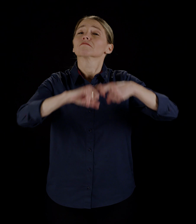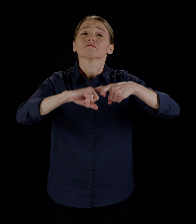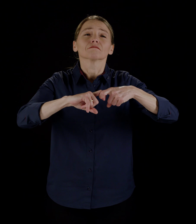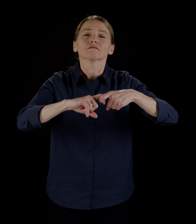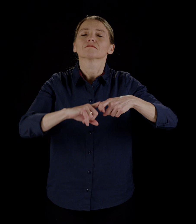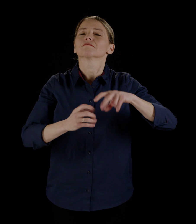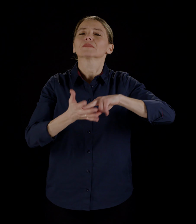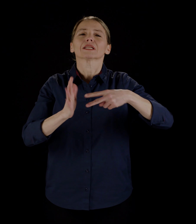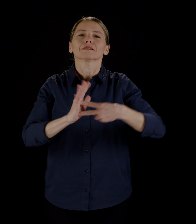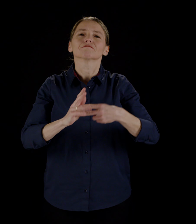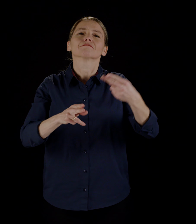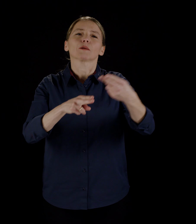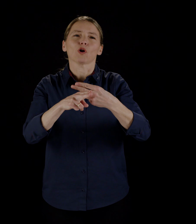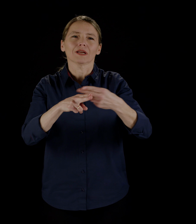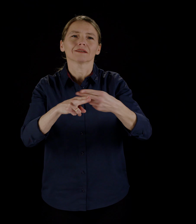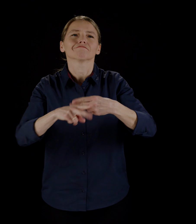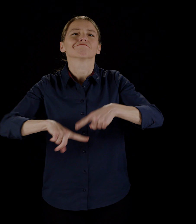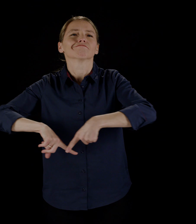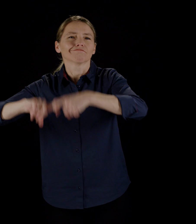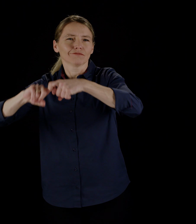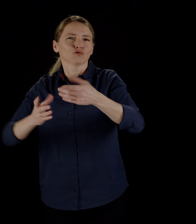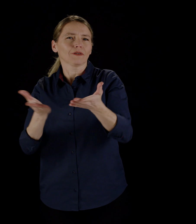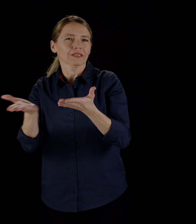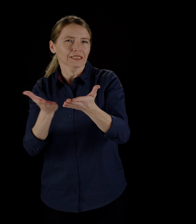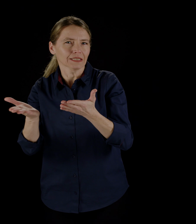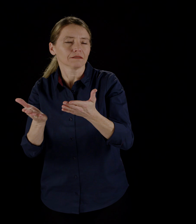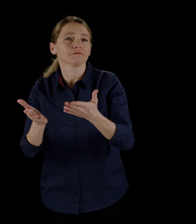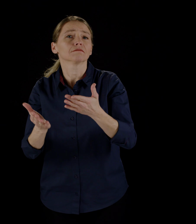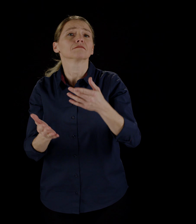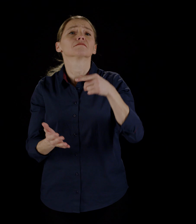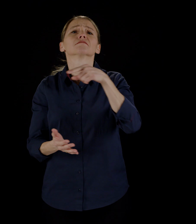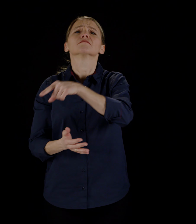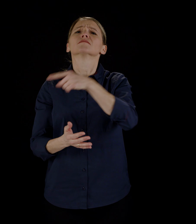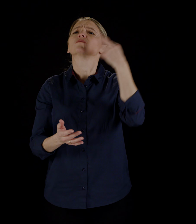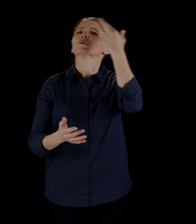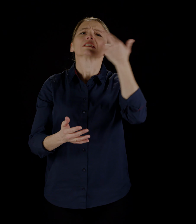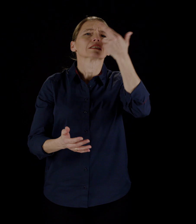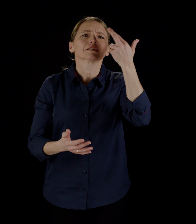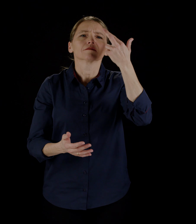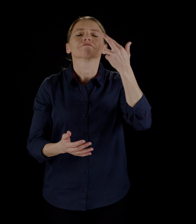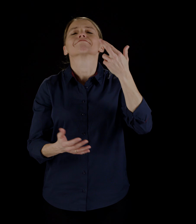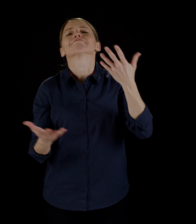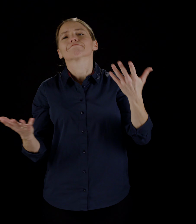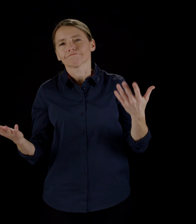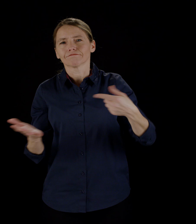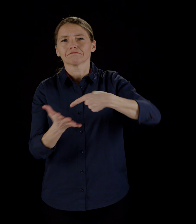Suspension refers to a temporary halt in service that can result from a lack of payment or